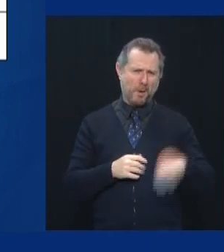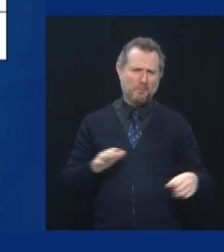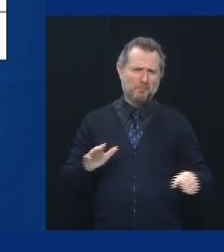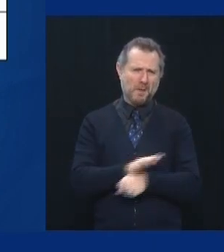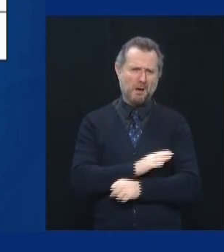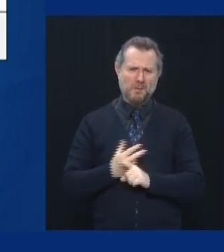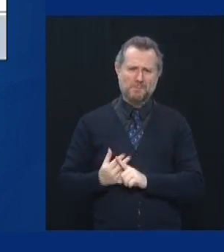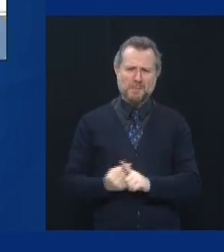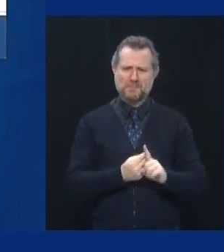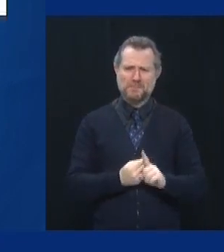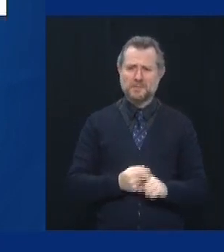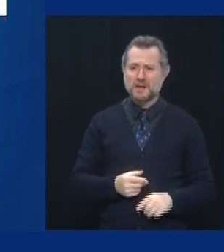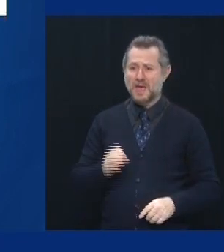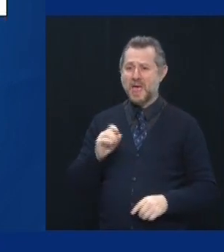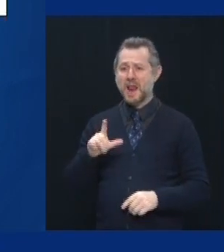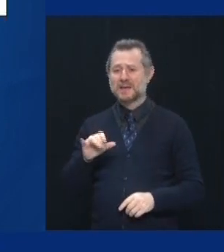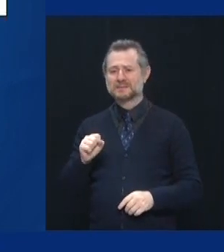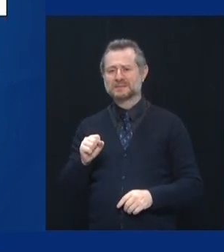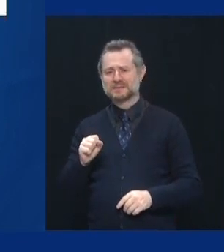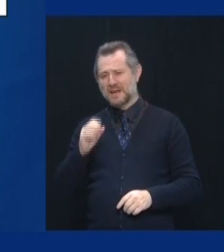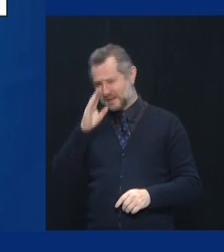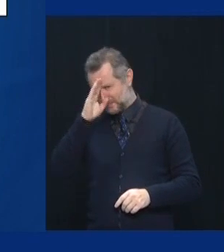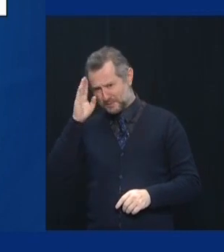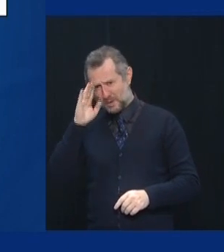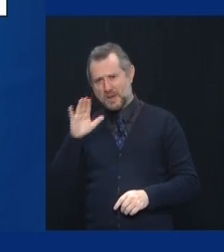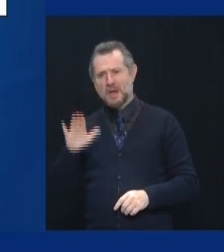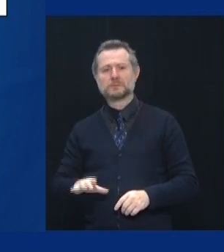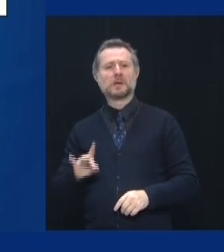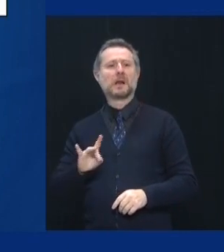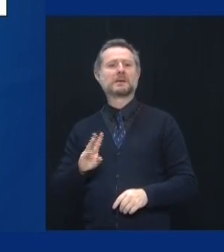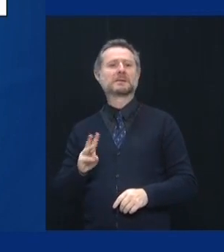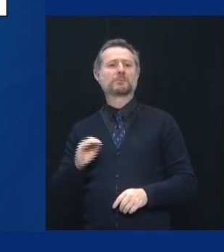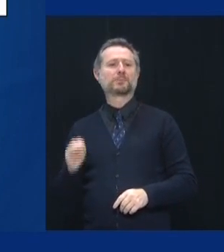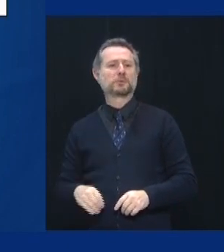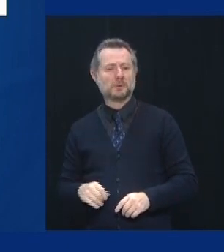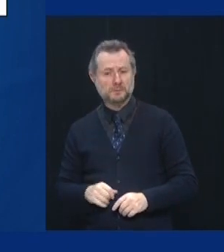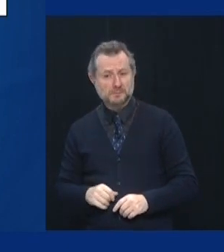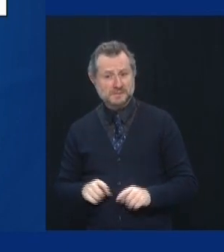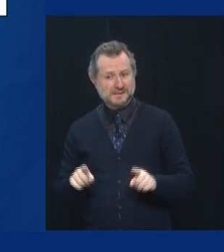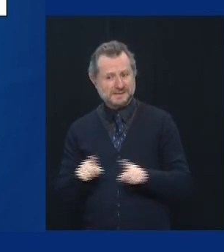YOU HAVE SARATOGA COUNTY PUBLIC HEALTH SERVICES, 100% LOWER